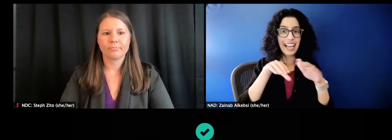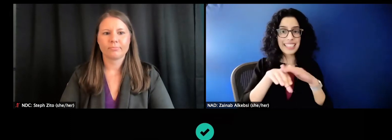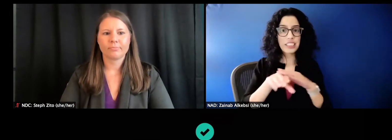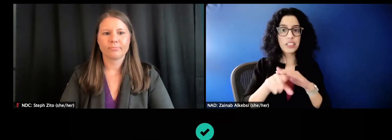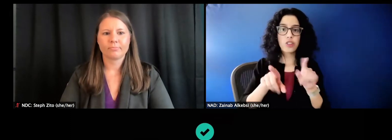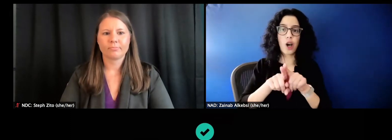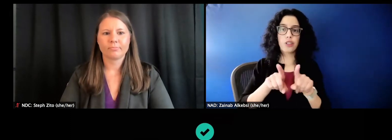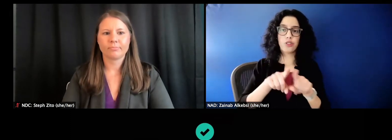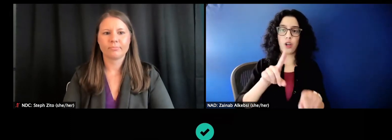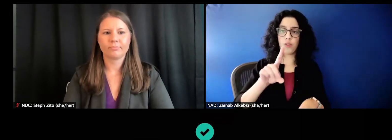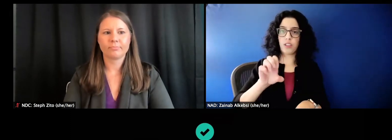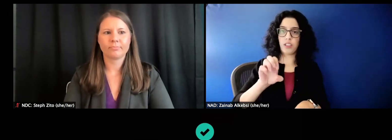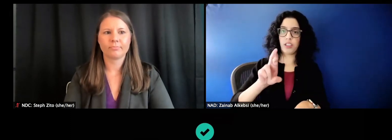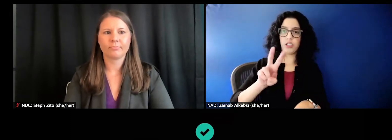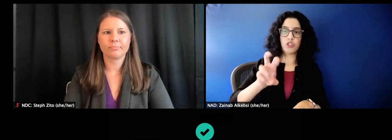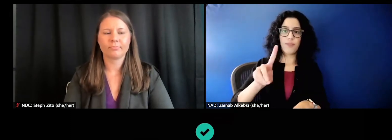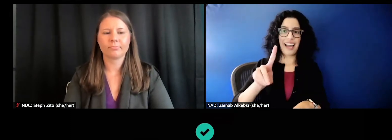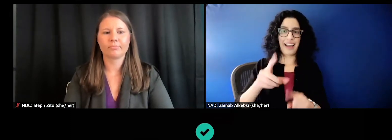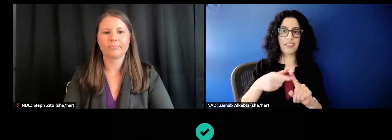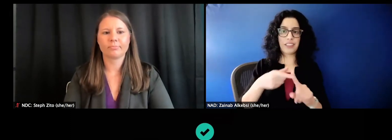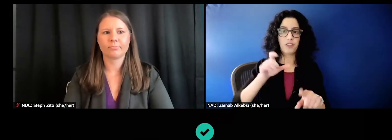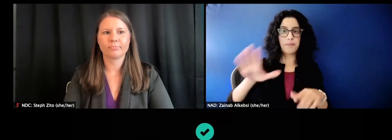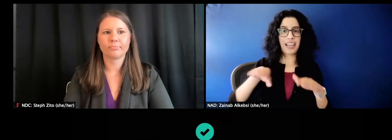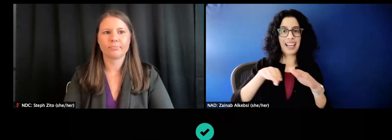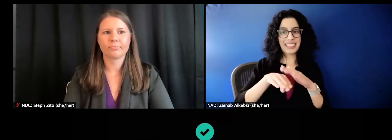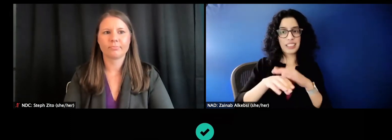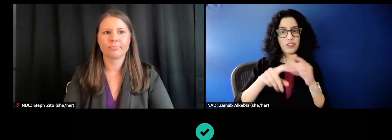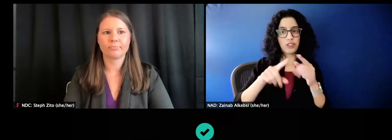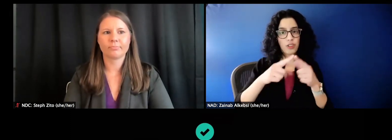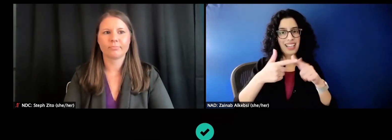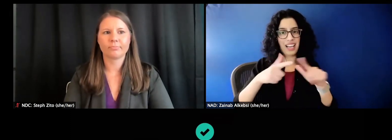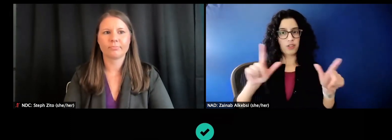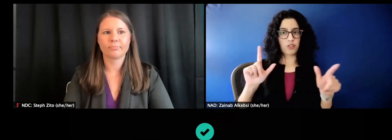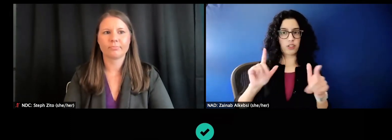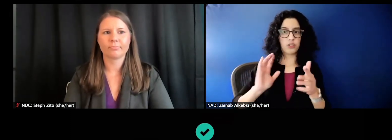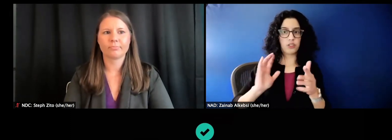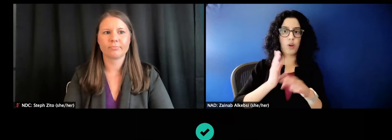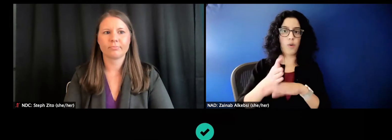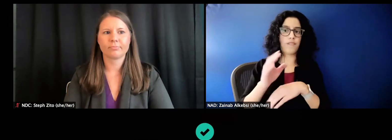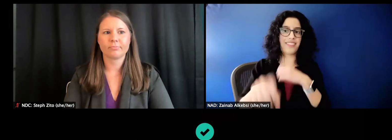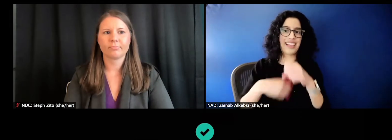is also derived from their access to language over the years.